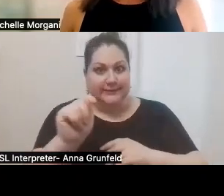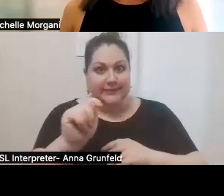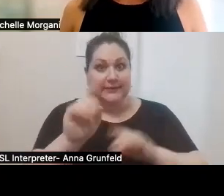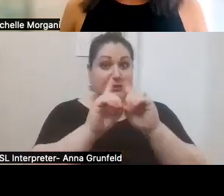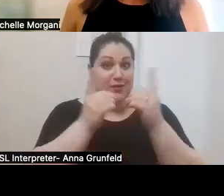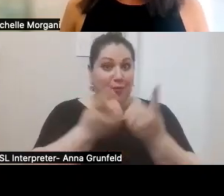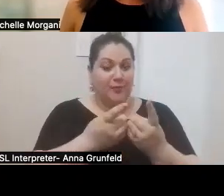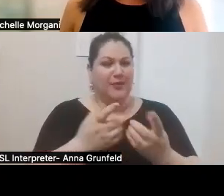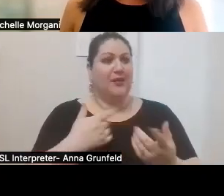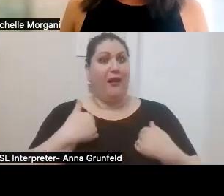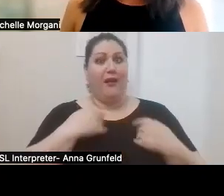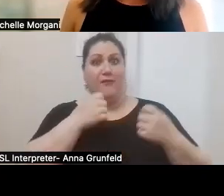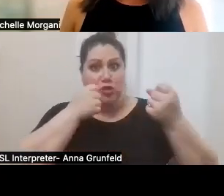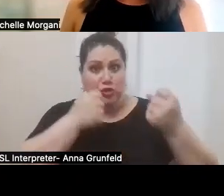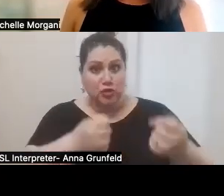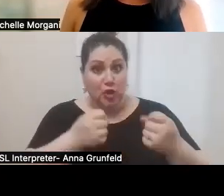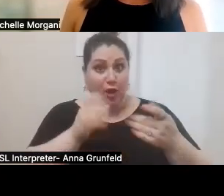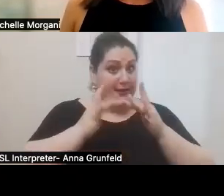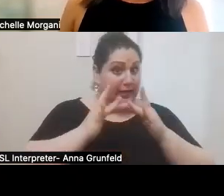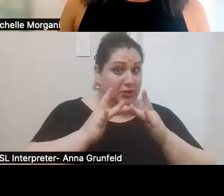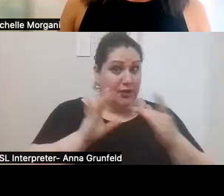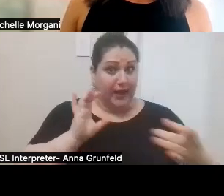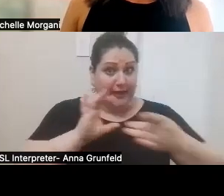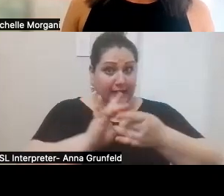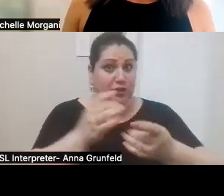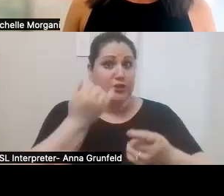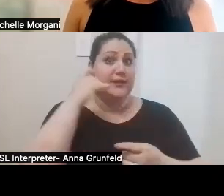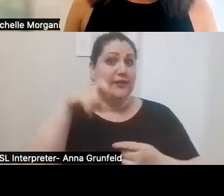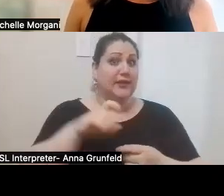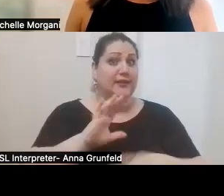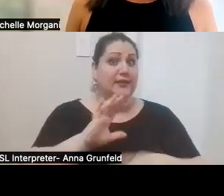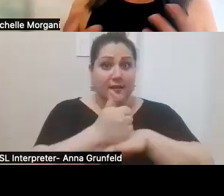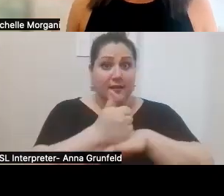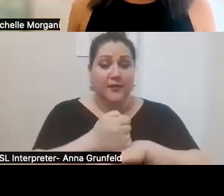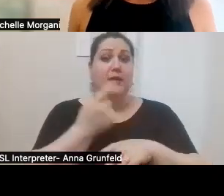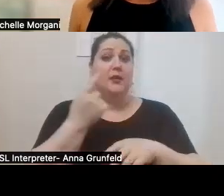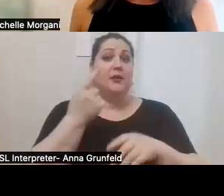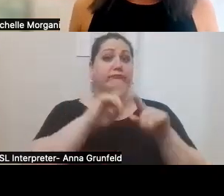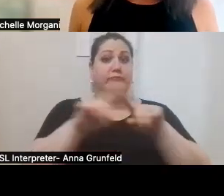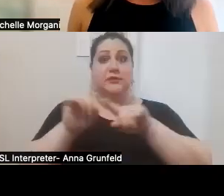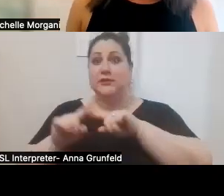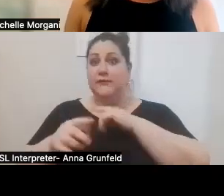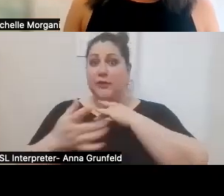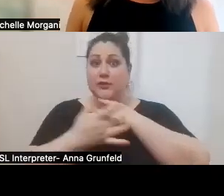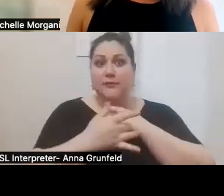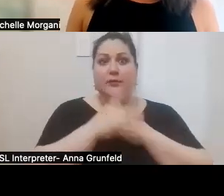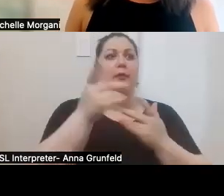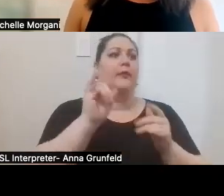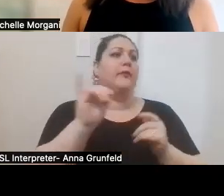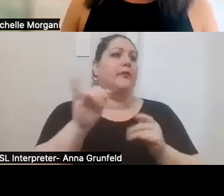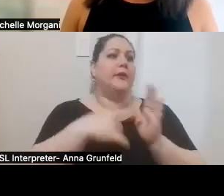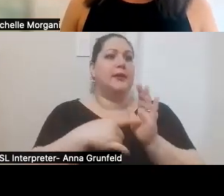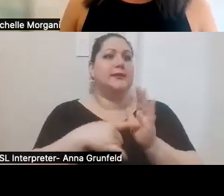if we need to use various technologies such as things like a real time captioner or ensuring